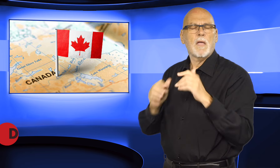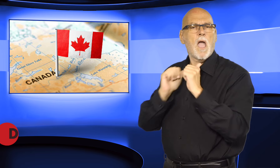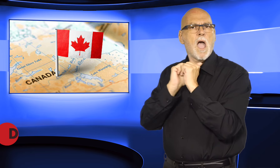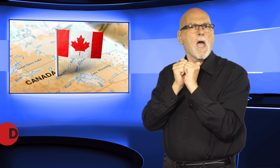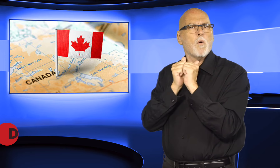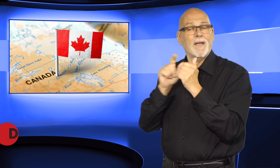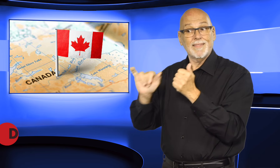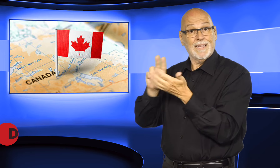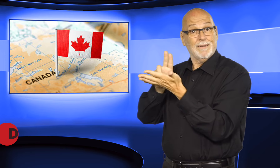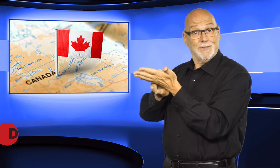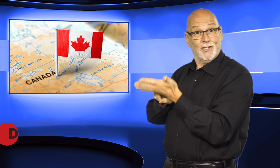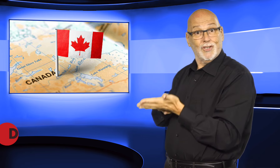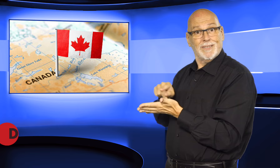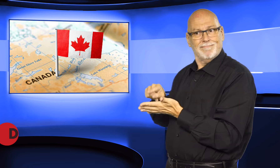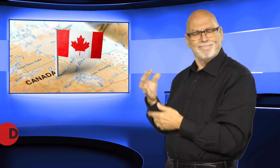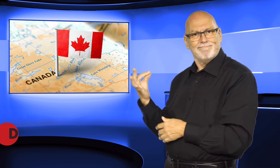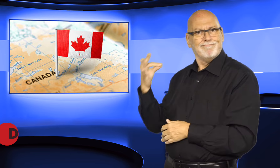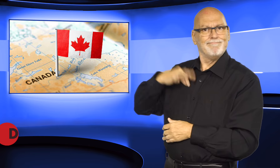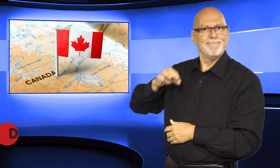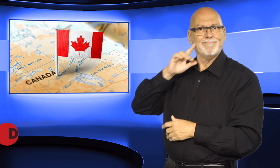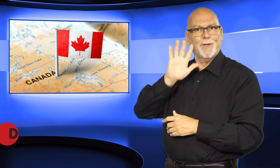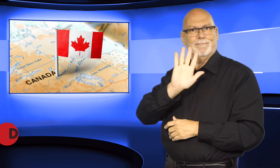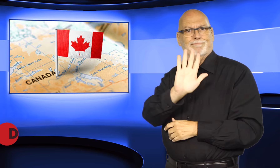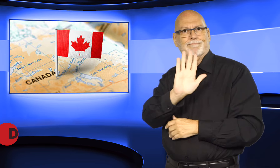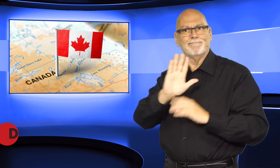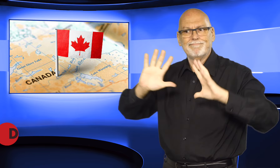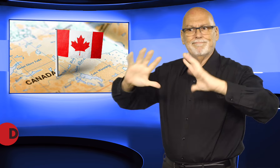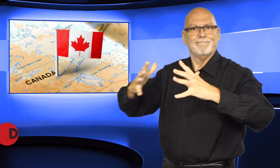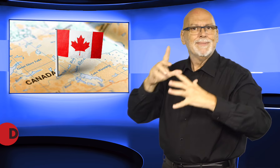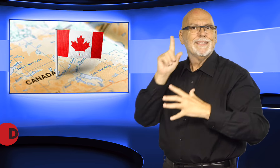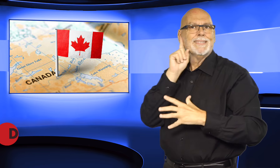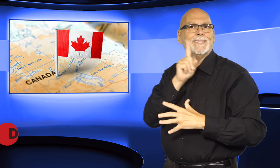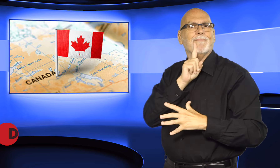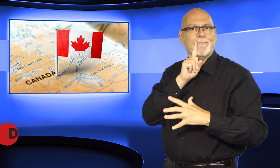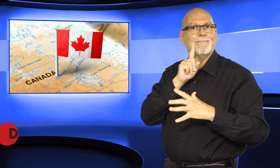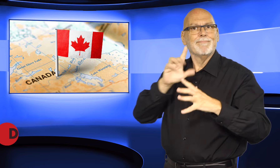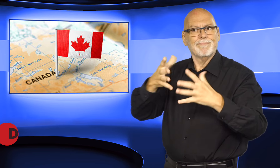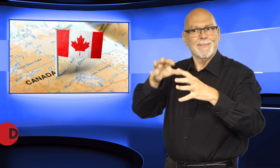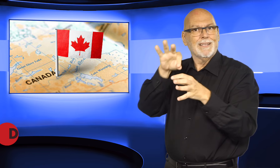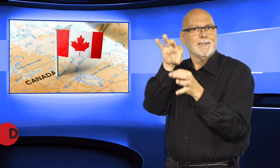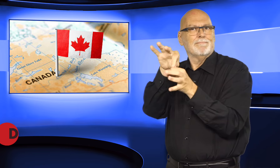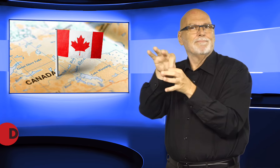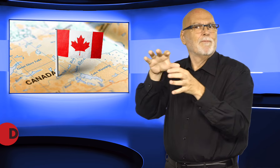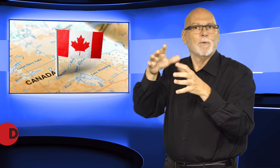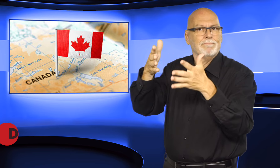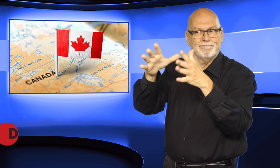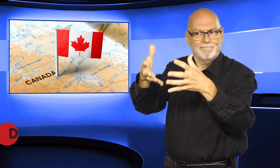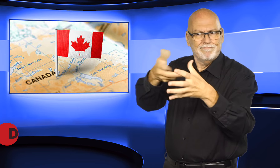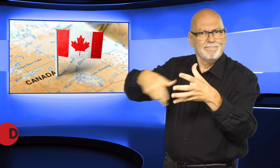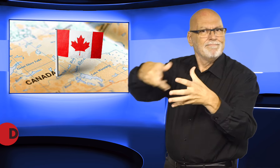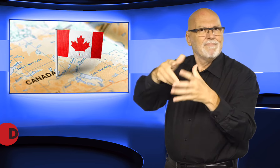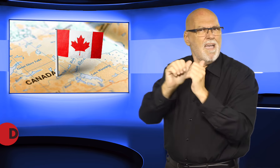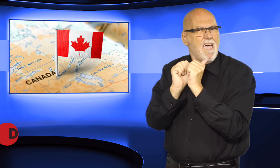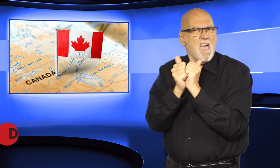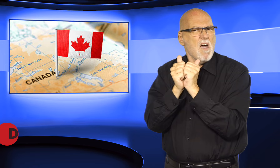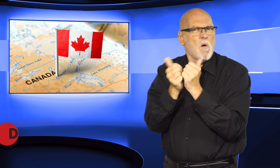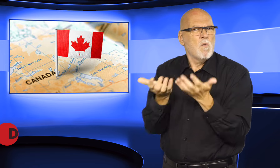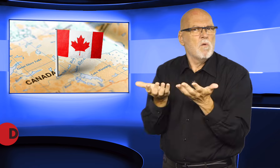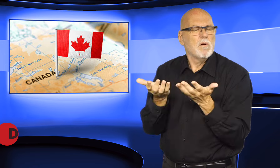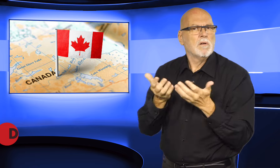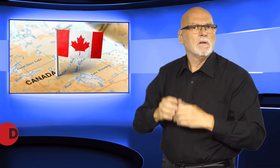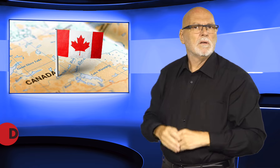[ANSELMO]: How would this petition benefit your Deaf constituents?